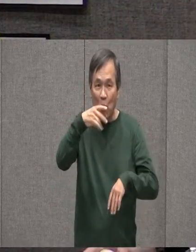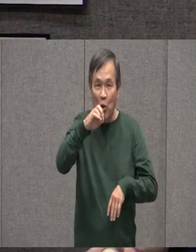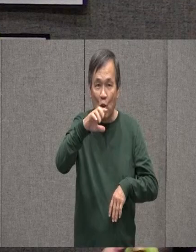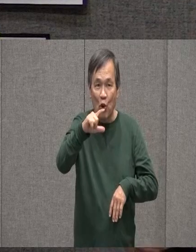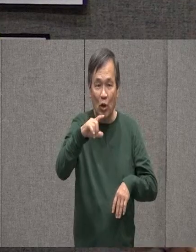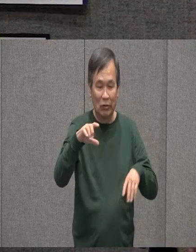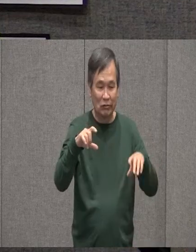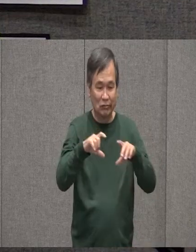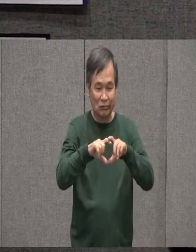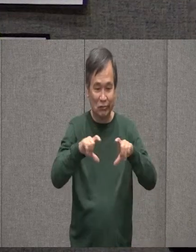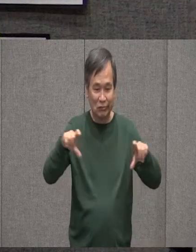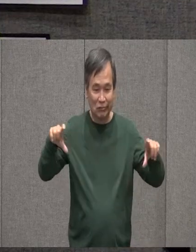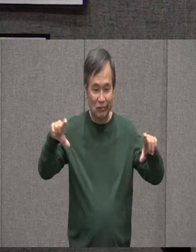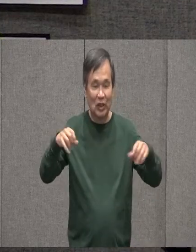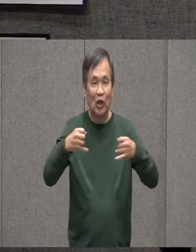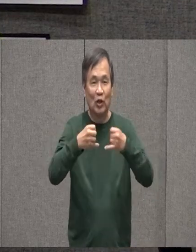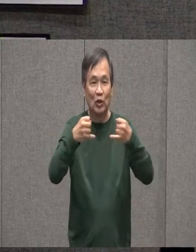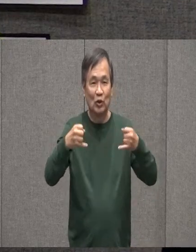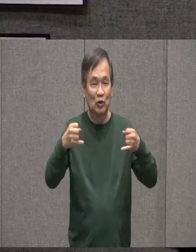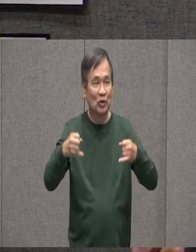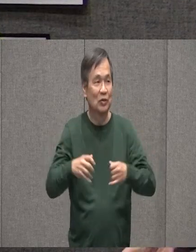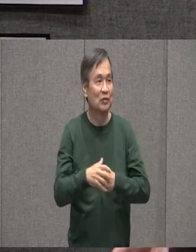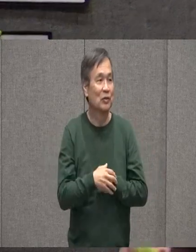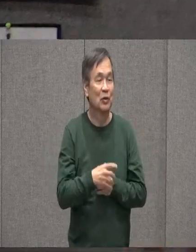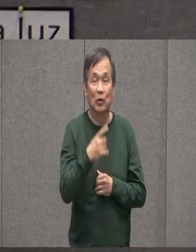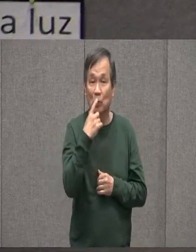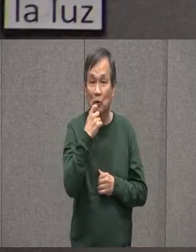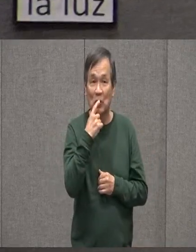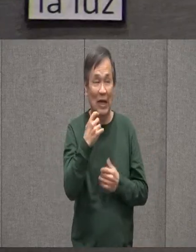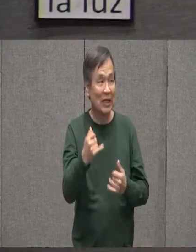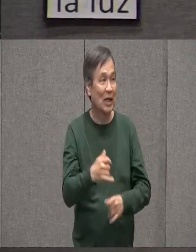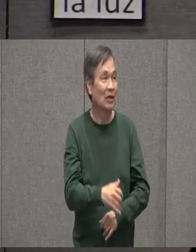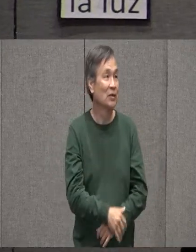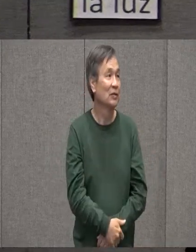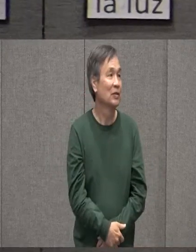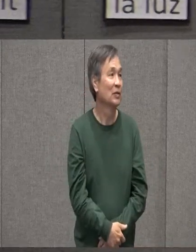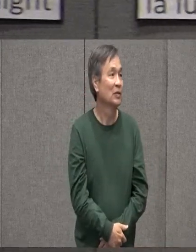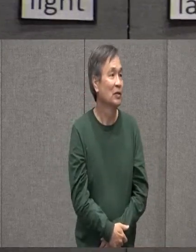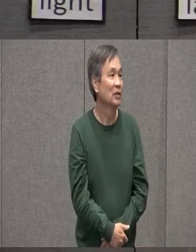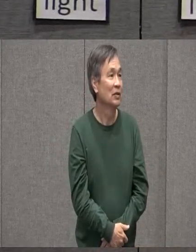I'm gonna do the red stamp pad this time. [Ms Potter] Ms Rudd, why would you wanna make a stamp pad